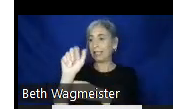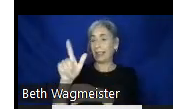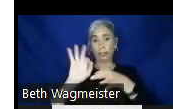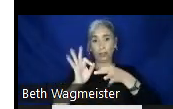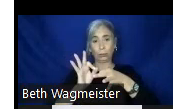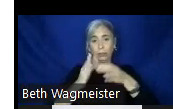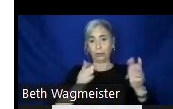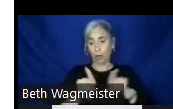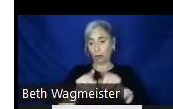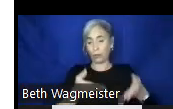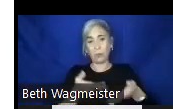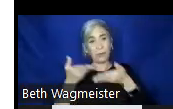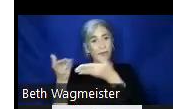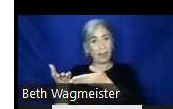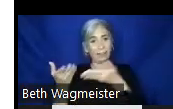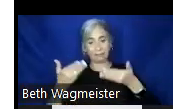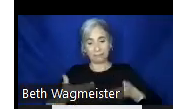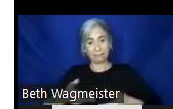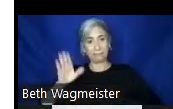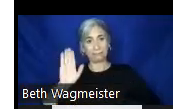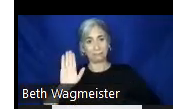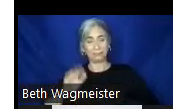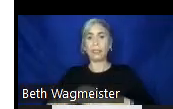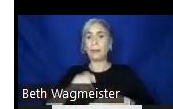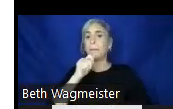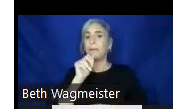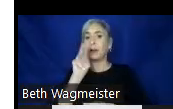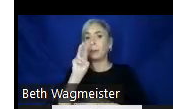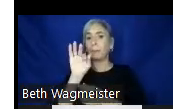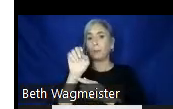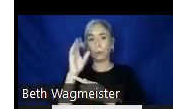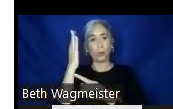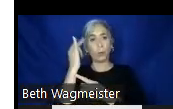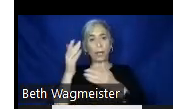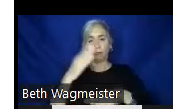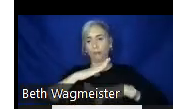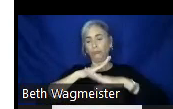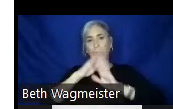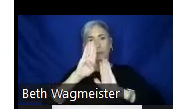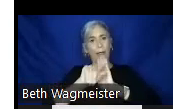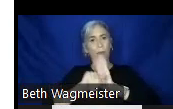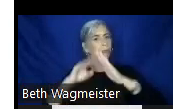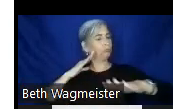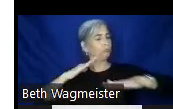is also provided. Microphones are muted to prevent any background noise or disruptions.